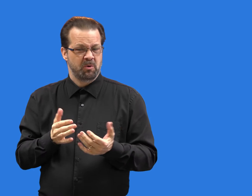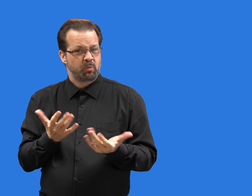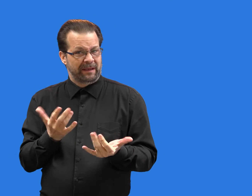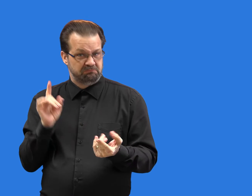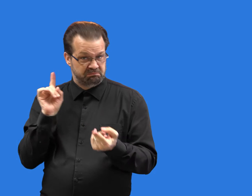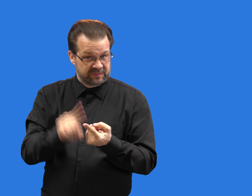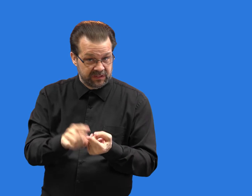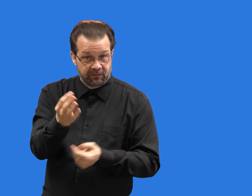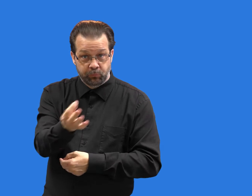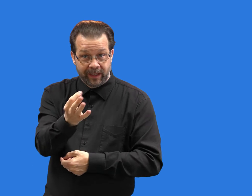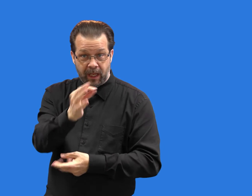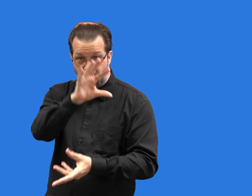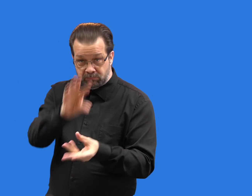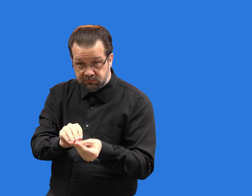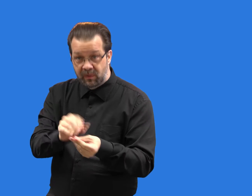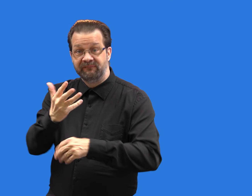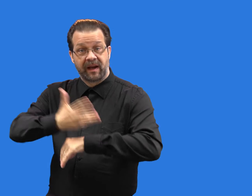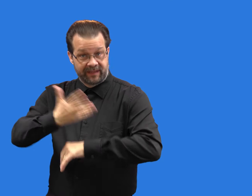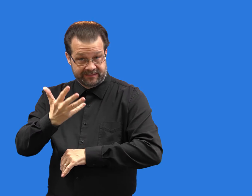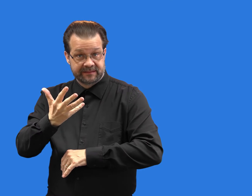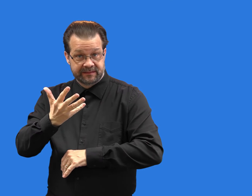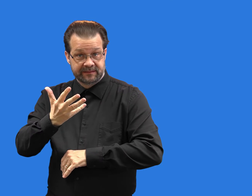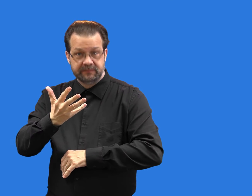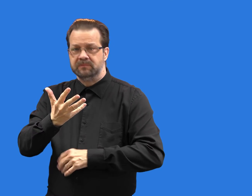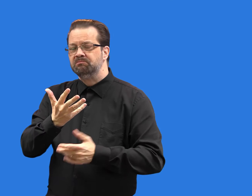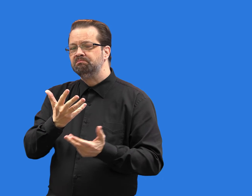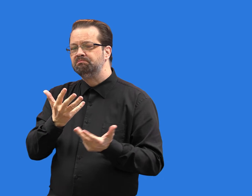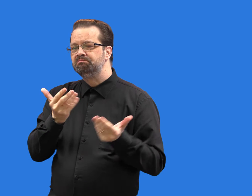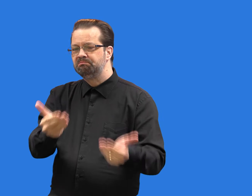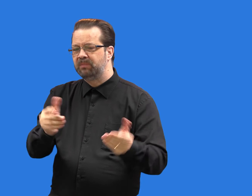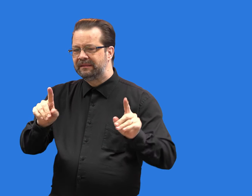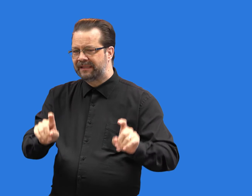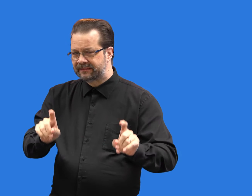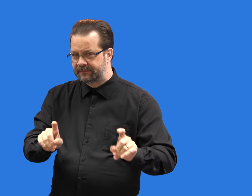You wait 4 more days and take a COVID-19 test on Friday.